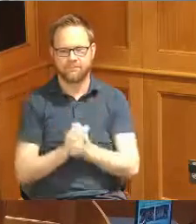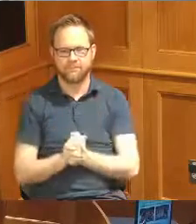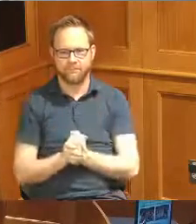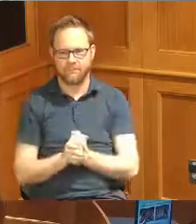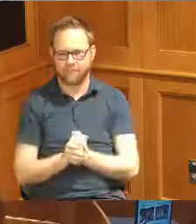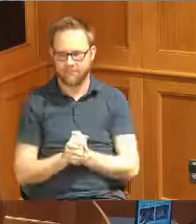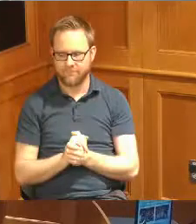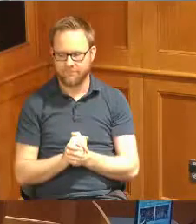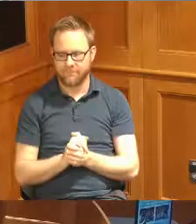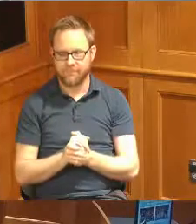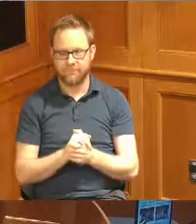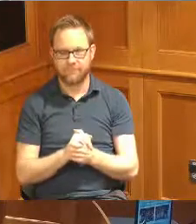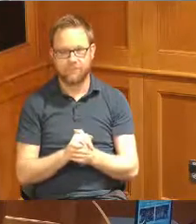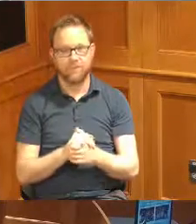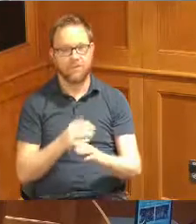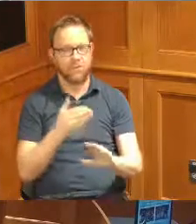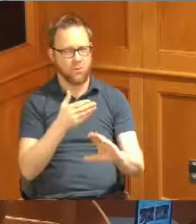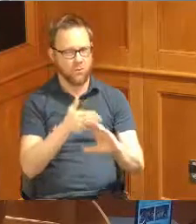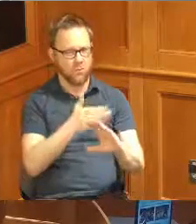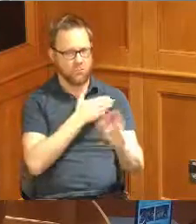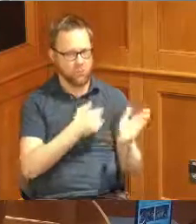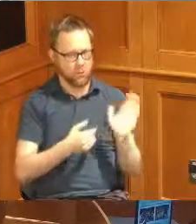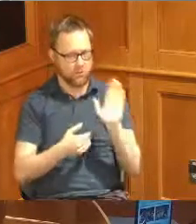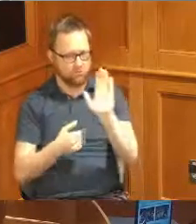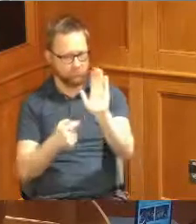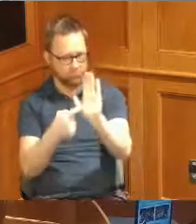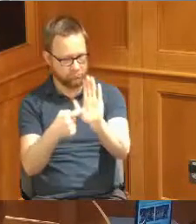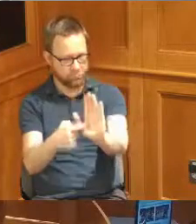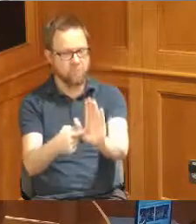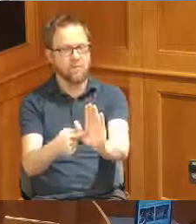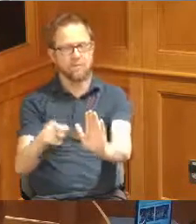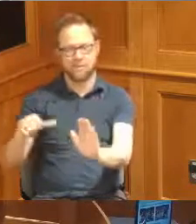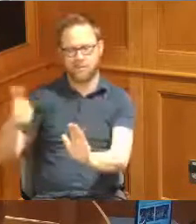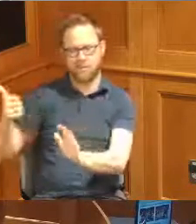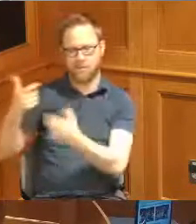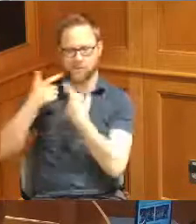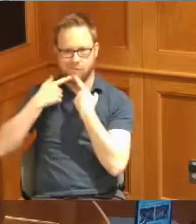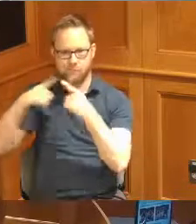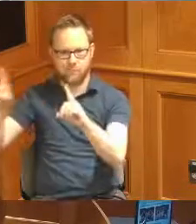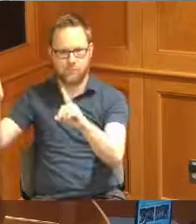before we give you this Proclamation we have another Proclamation for coach